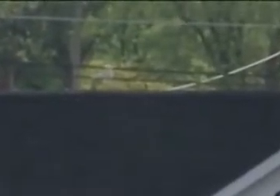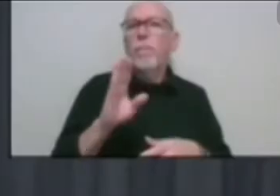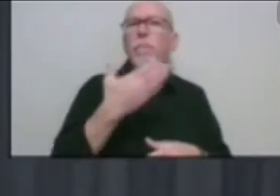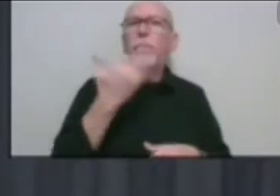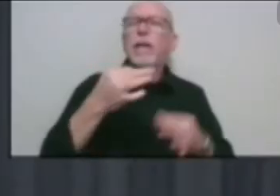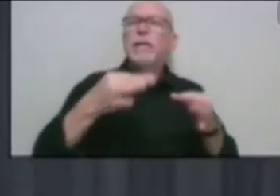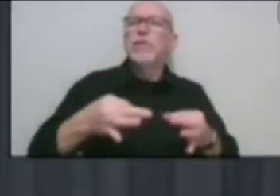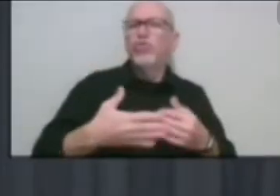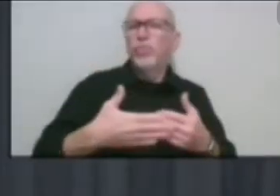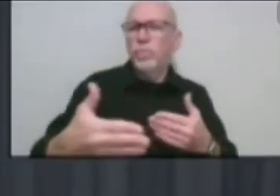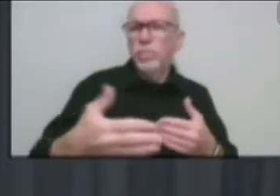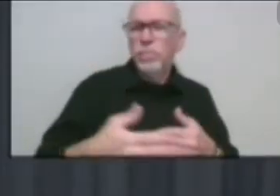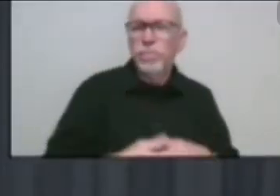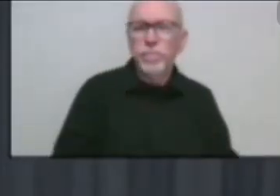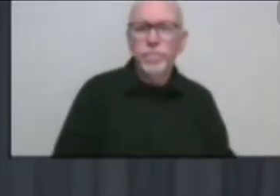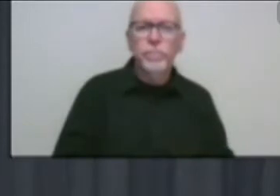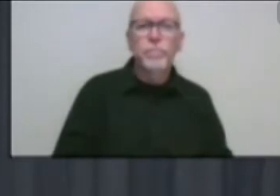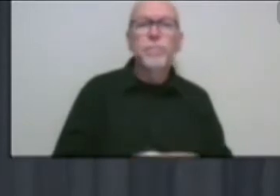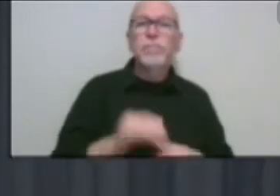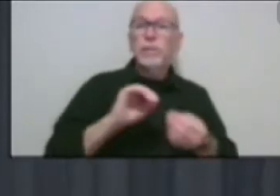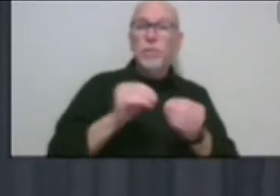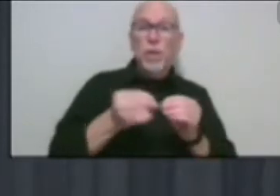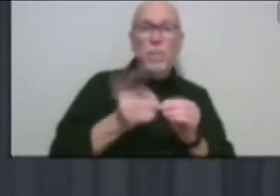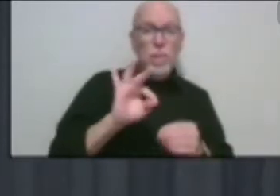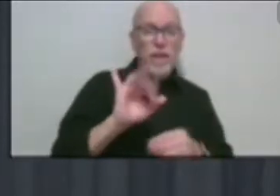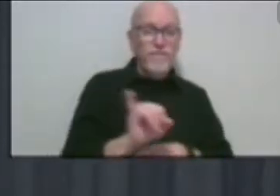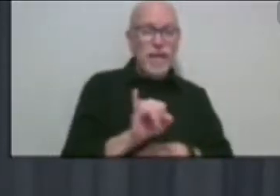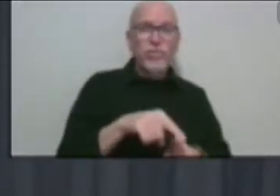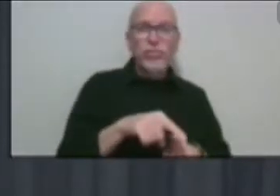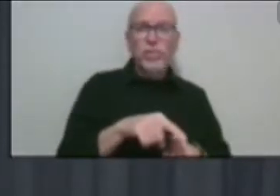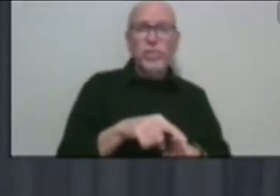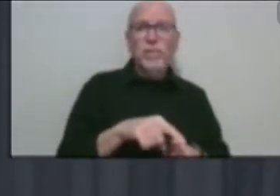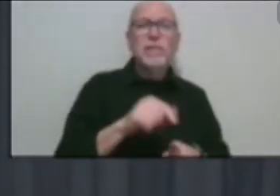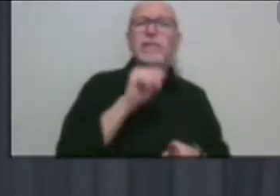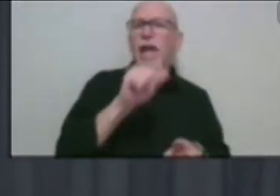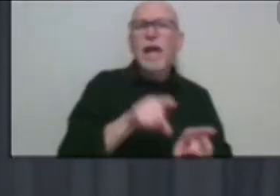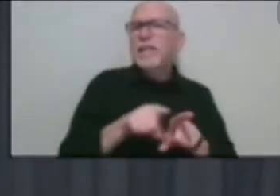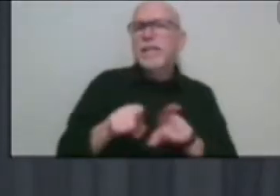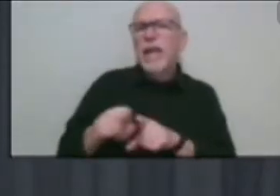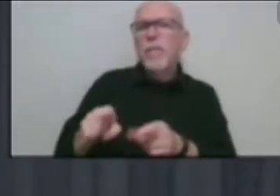MENACHEMI, FAIRBANKS ENDOWED INFECTIONS IS NOT THE SAME AS THE MORE COMMONLY REPORTED NUMBERS. AS I'VE